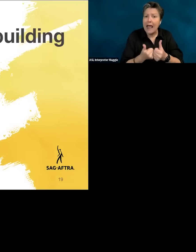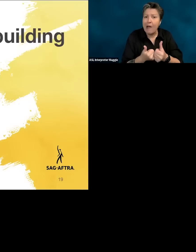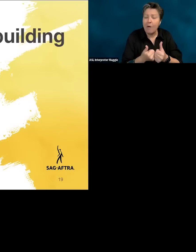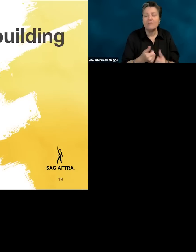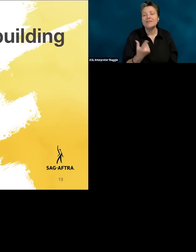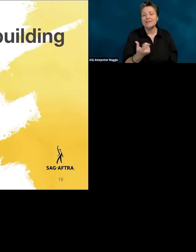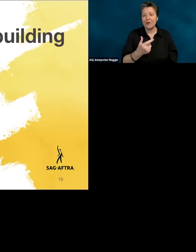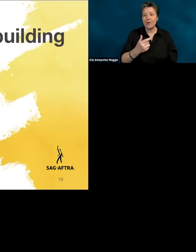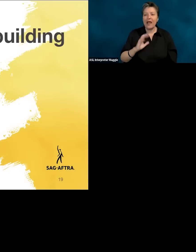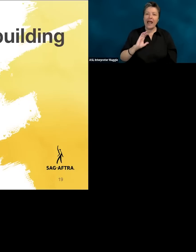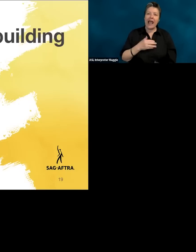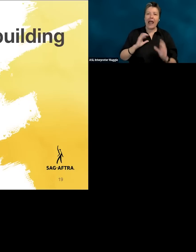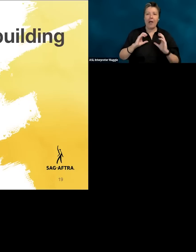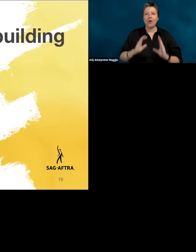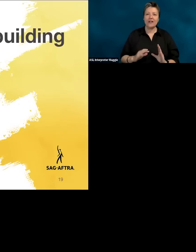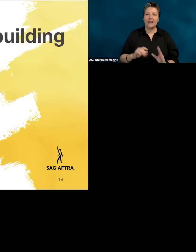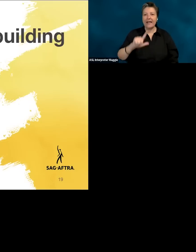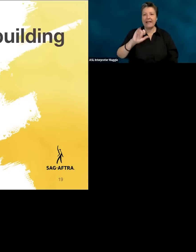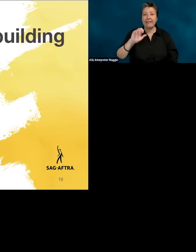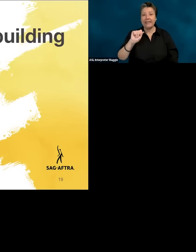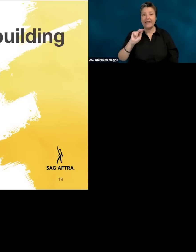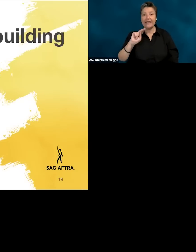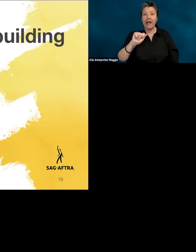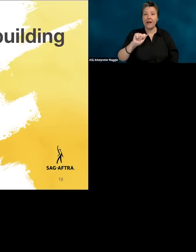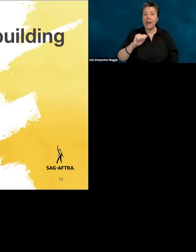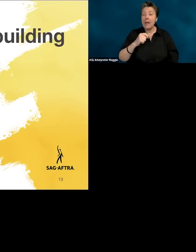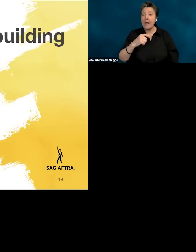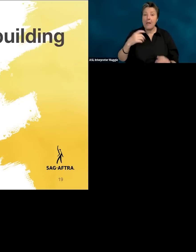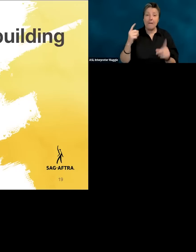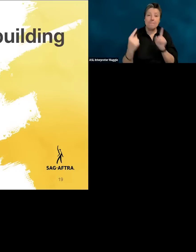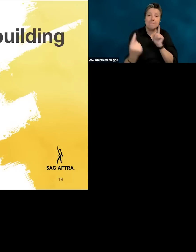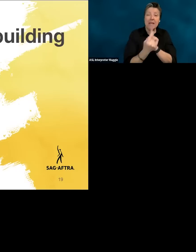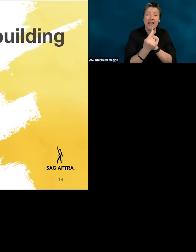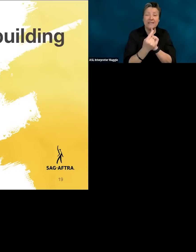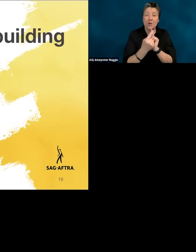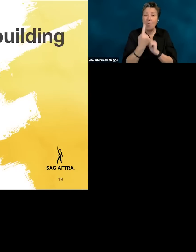met one of the most successful movie producers in all of history